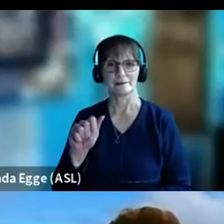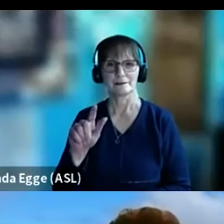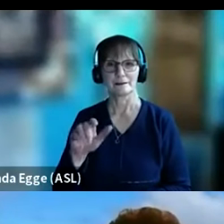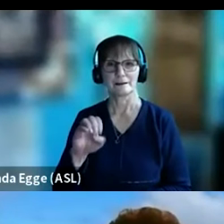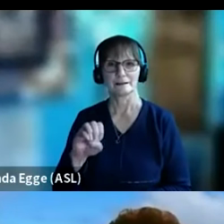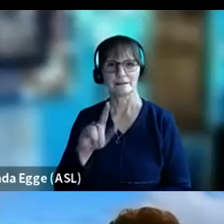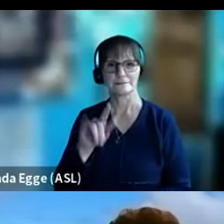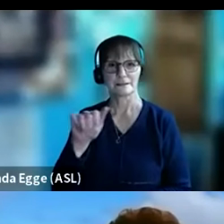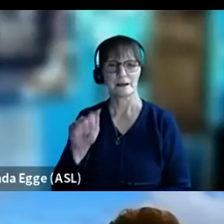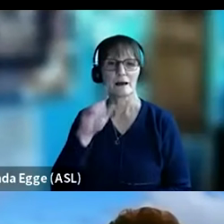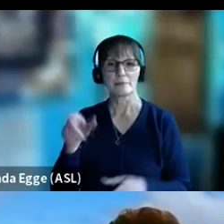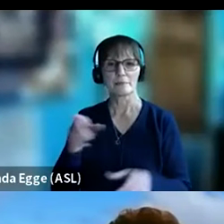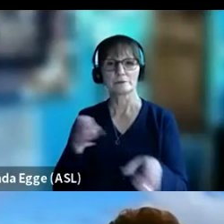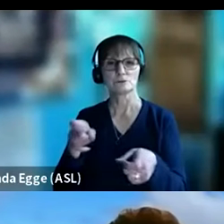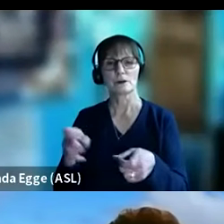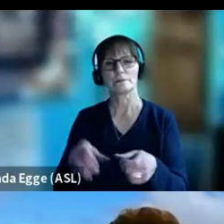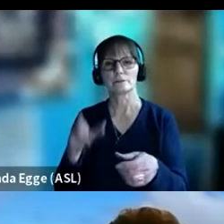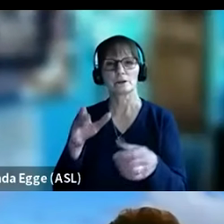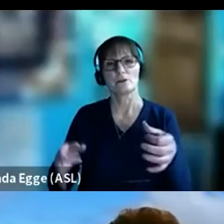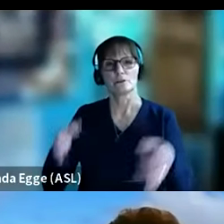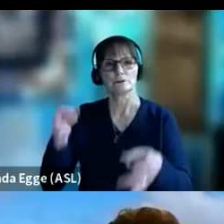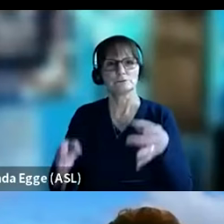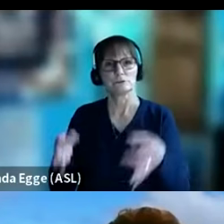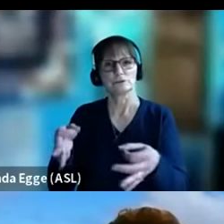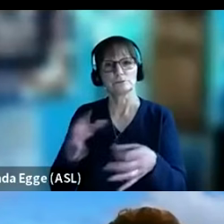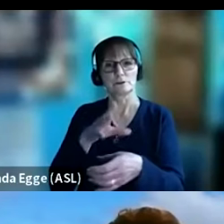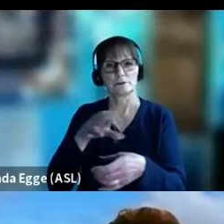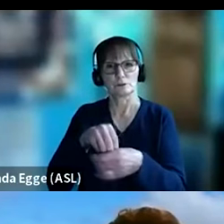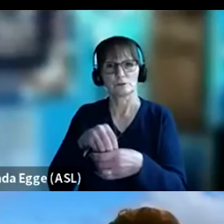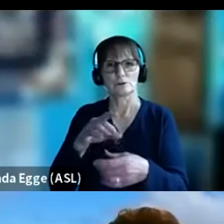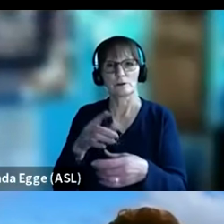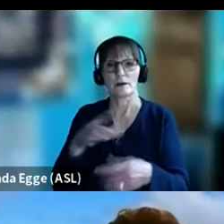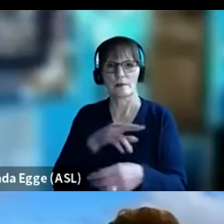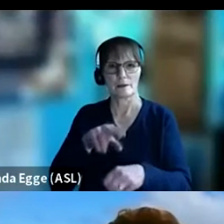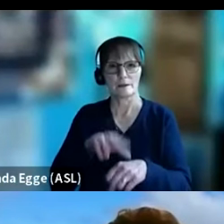I am the director of Justice Equity Diversity and Inclusion at the National Healthcare for the Homeless Council.